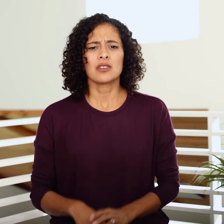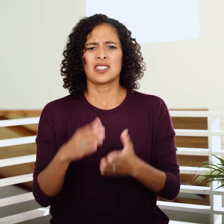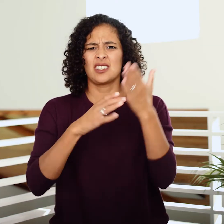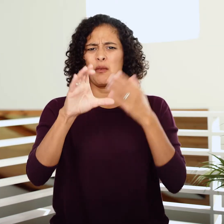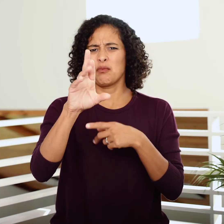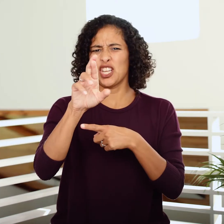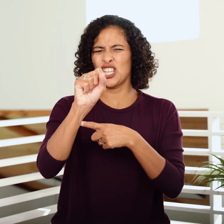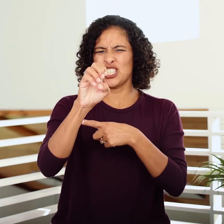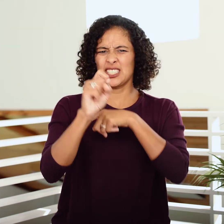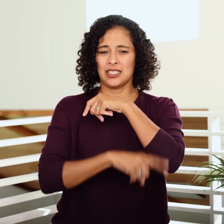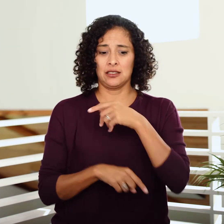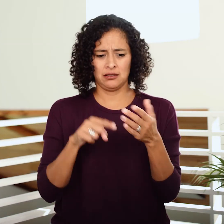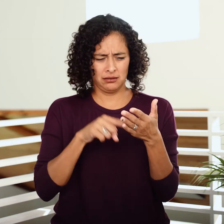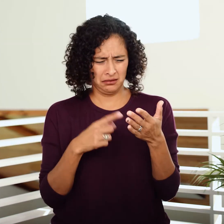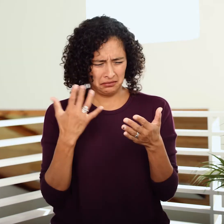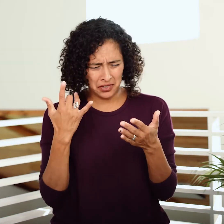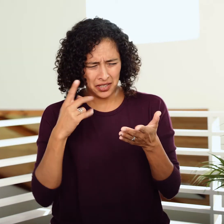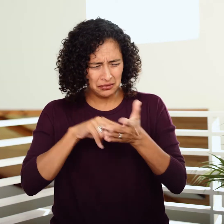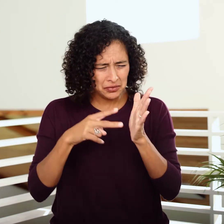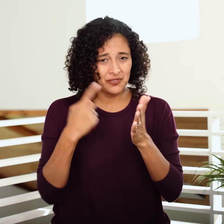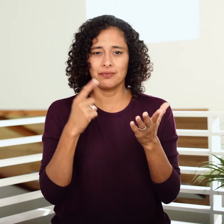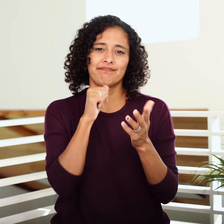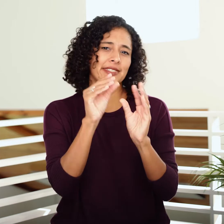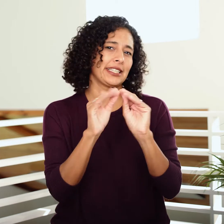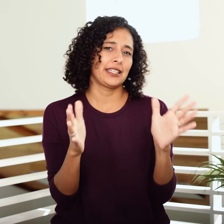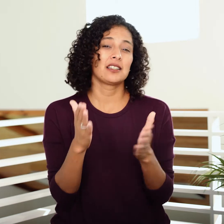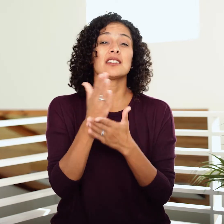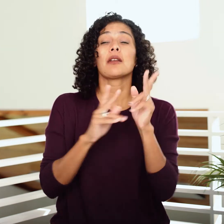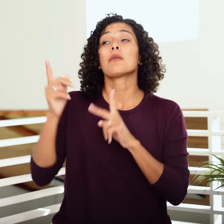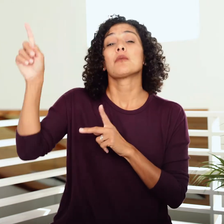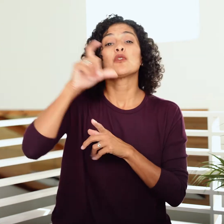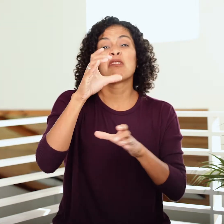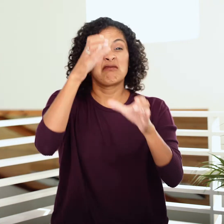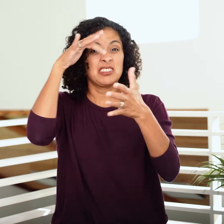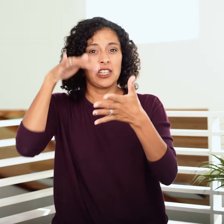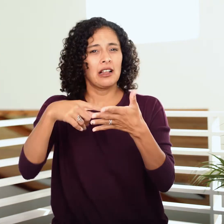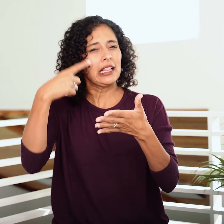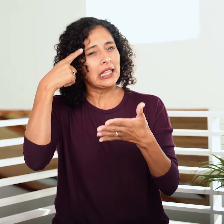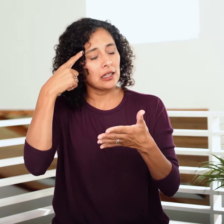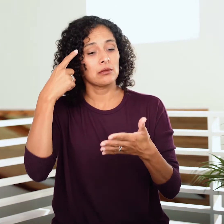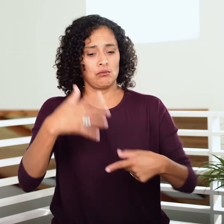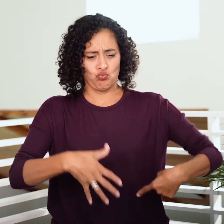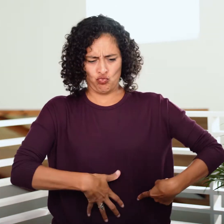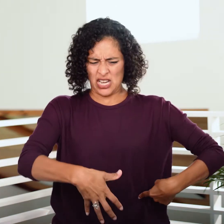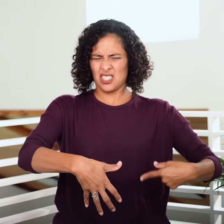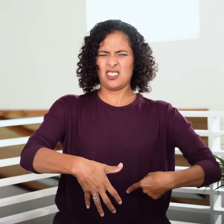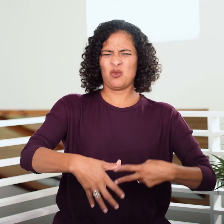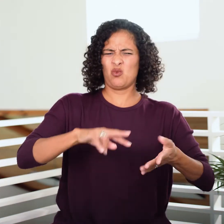The meanings of these curses are unclear. Some scholars think they mean pregnancy